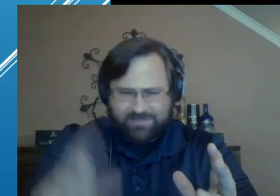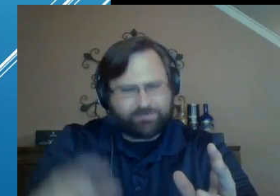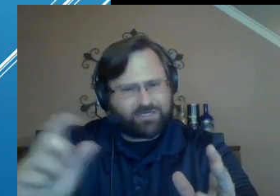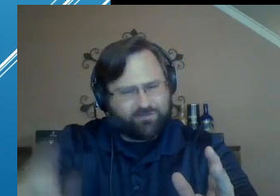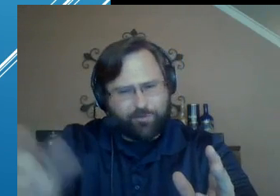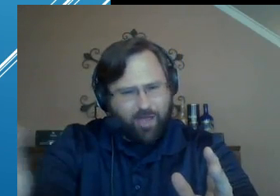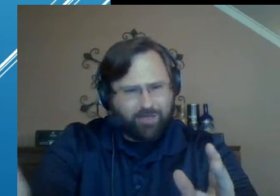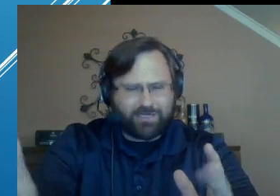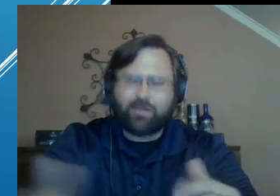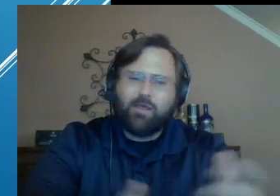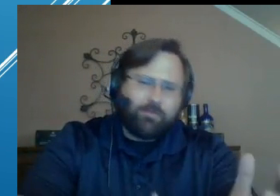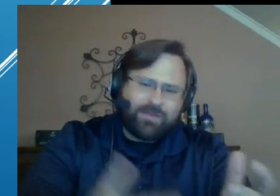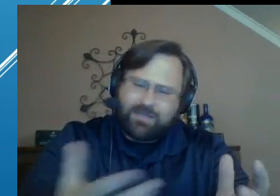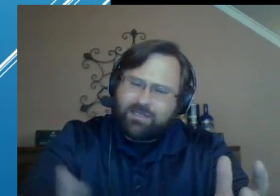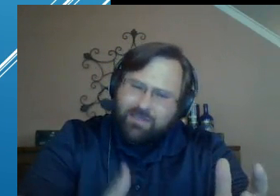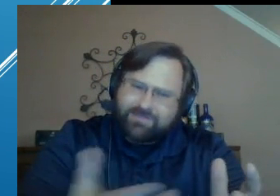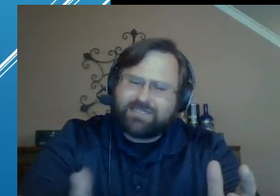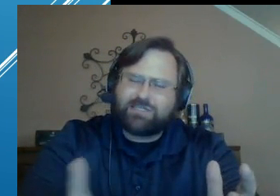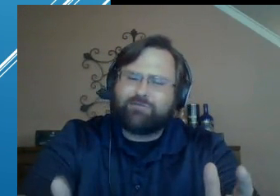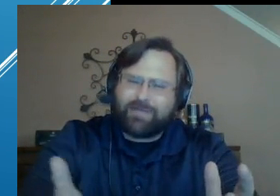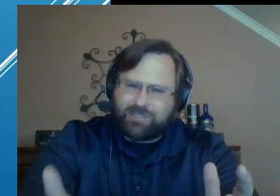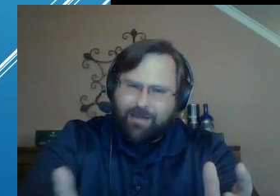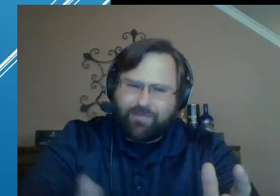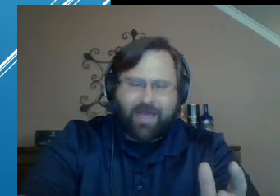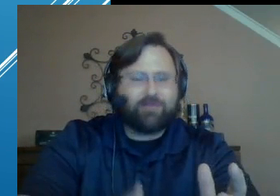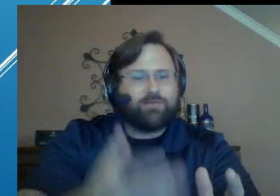the subject verb object but that gives additional information about that the